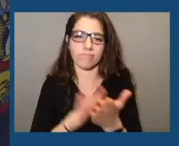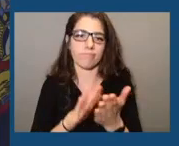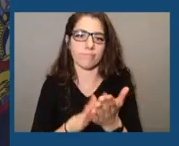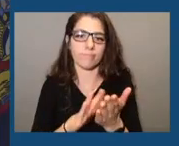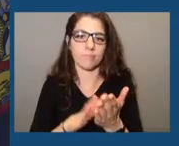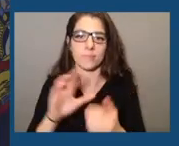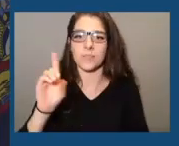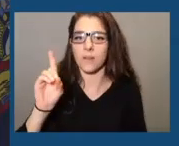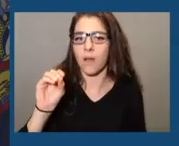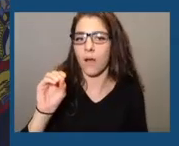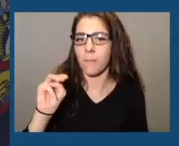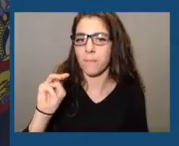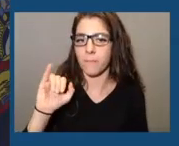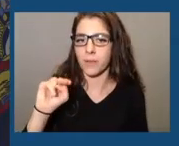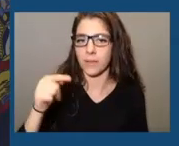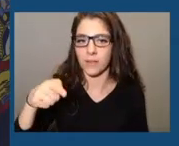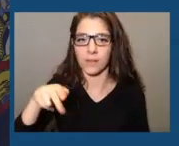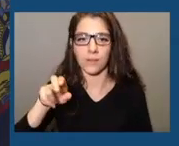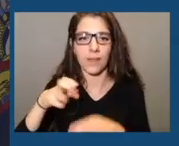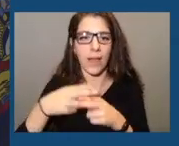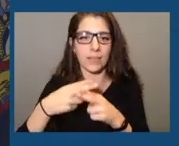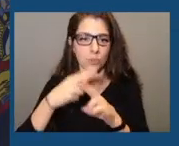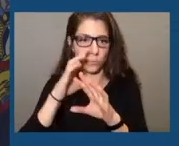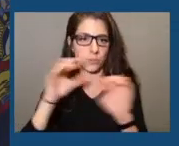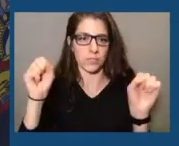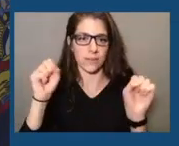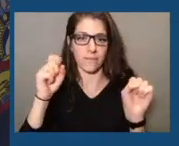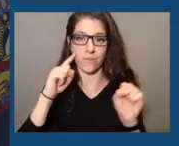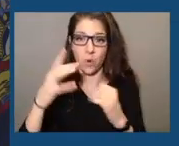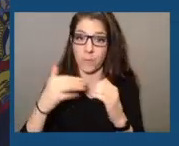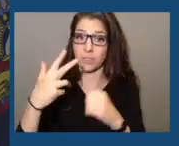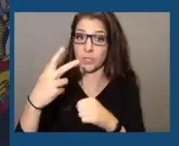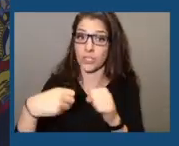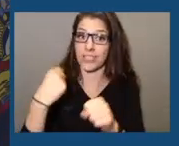our acting superintendent for more than 30 years in the state. Please please stand up and take about